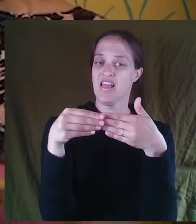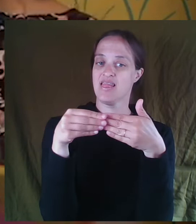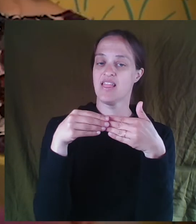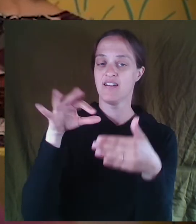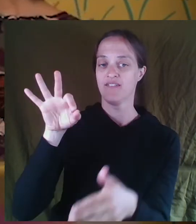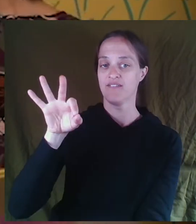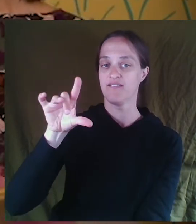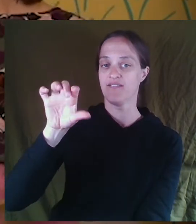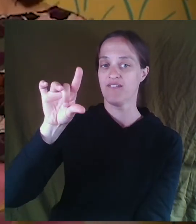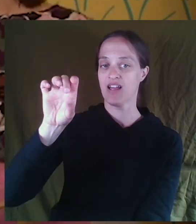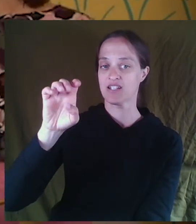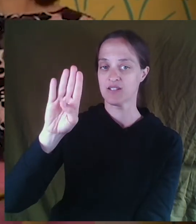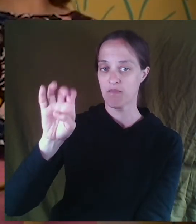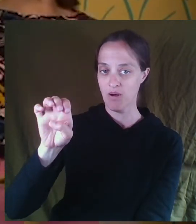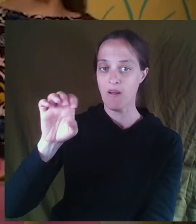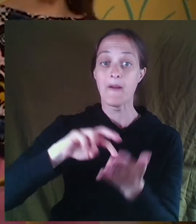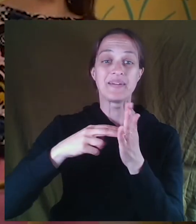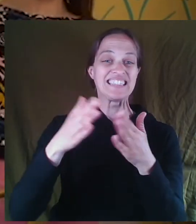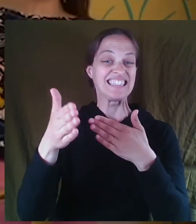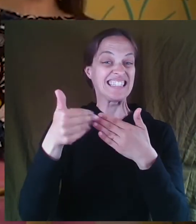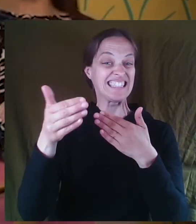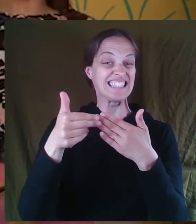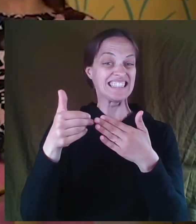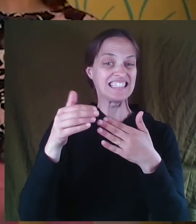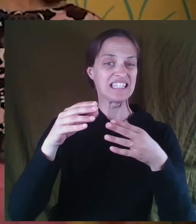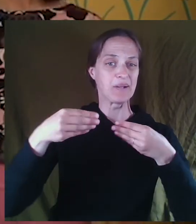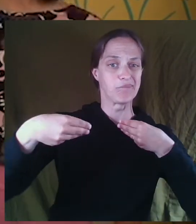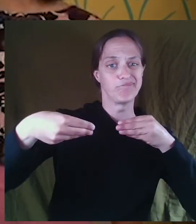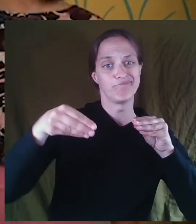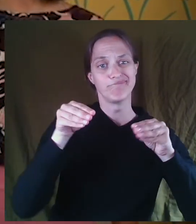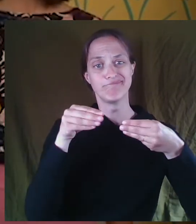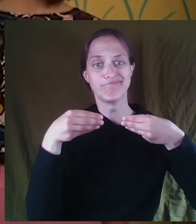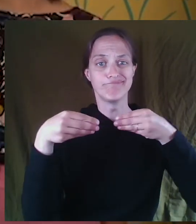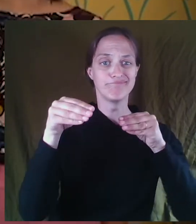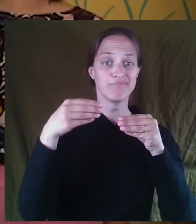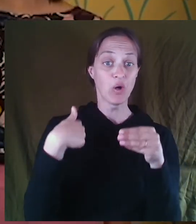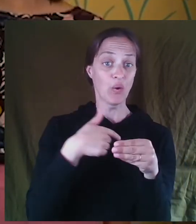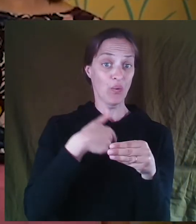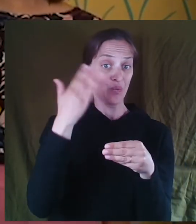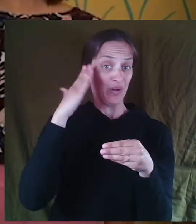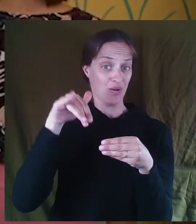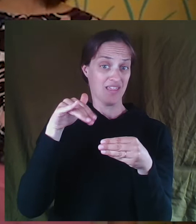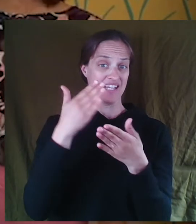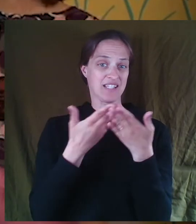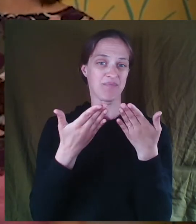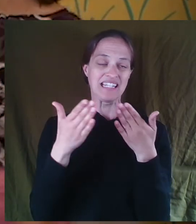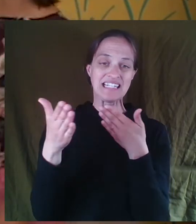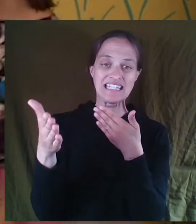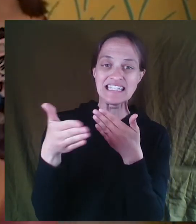means that it's easy to bend, right? We learned that something that's easy to bend,